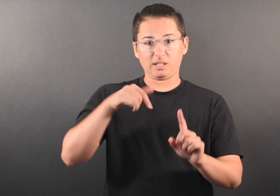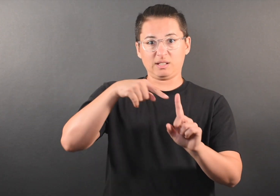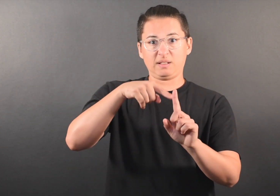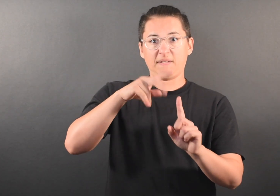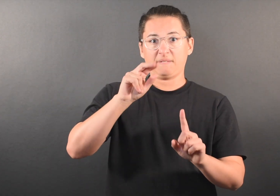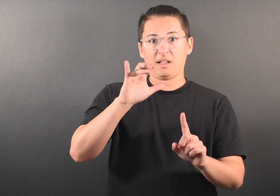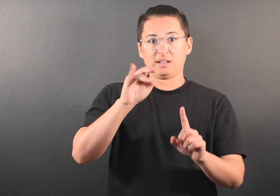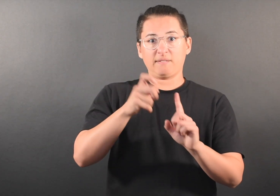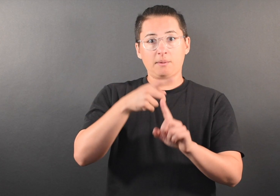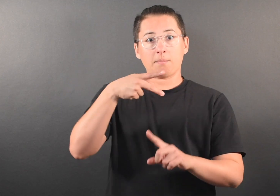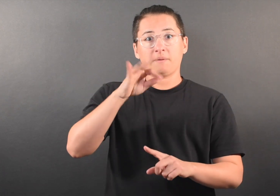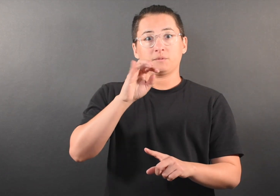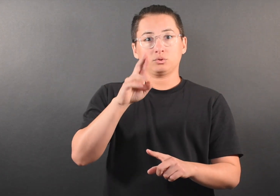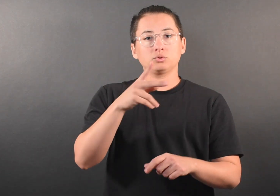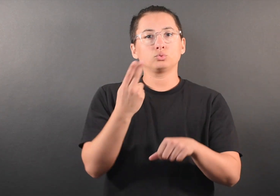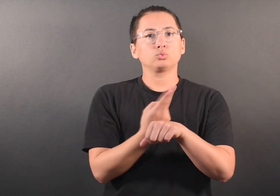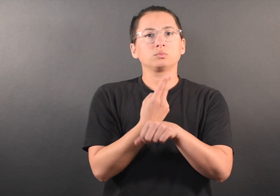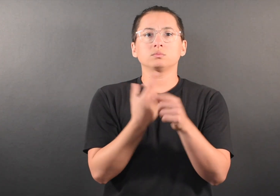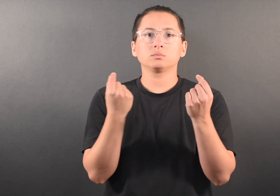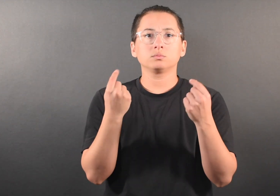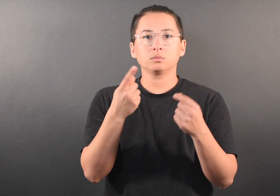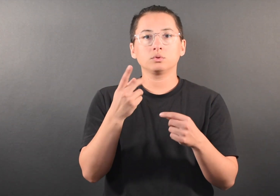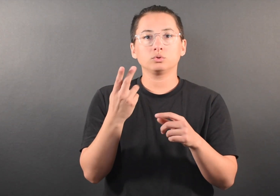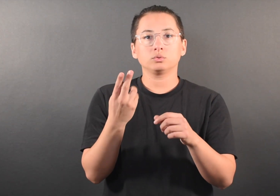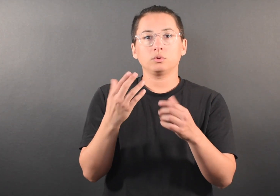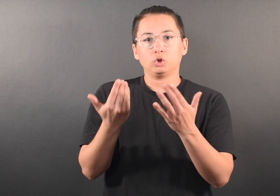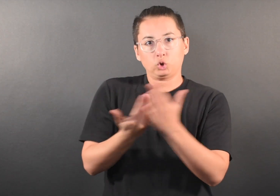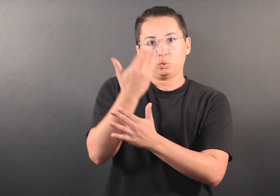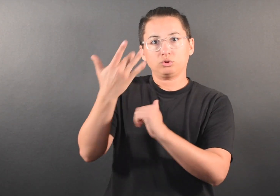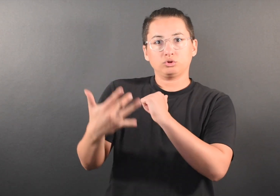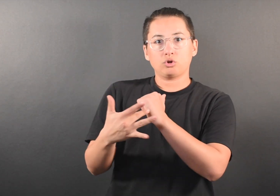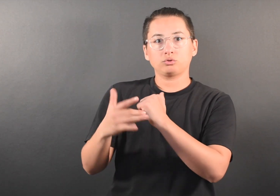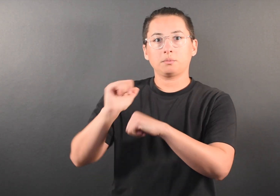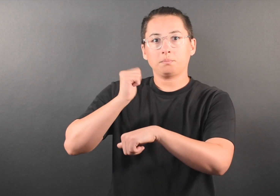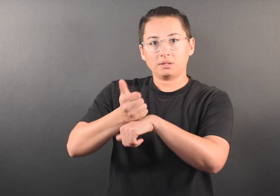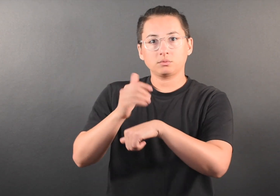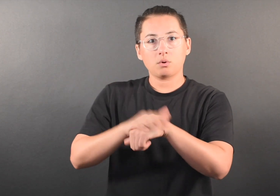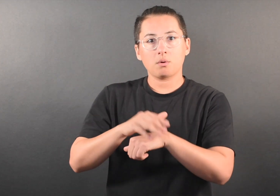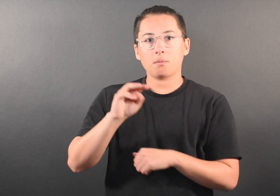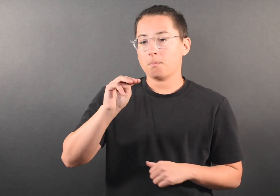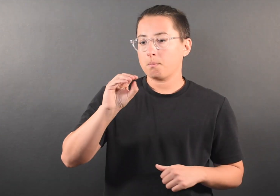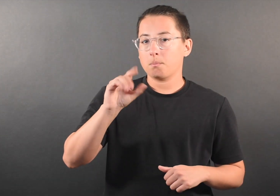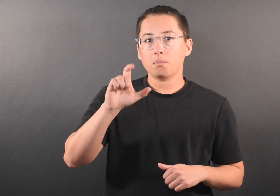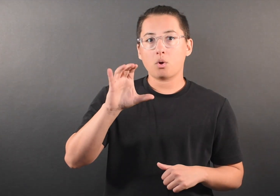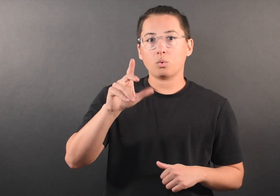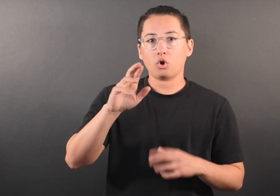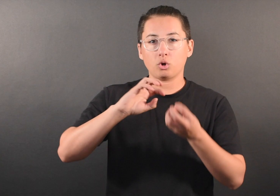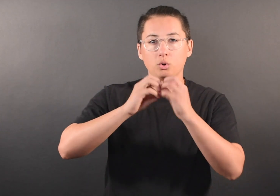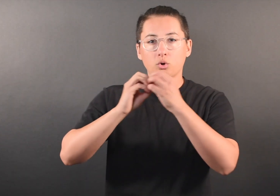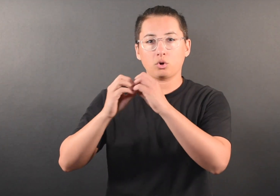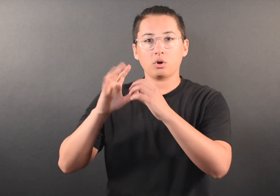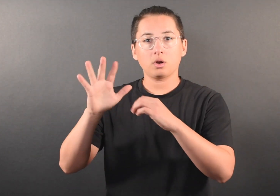This vaccine was created using a novel technology based on the molecular structure of the virus.